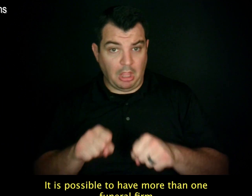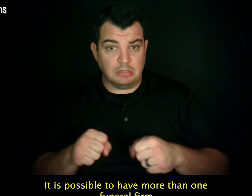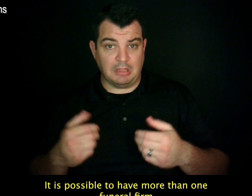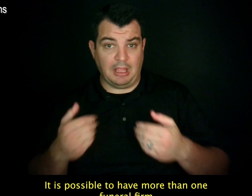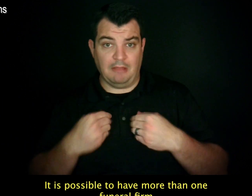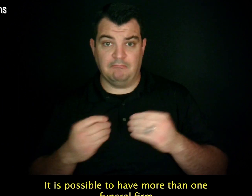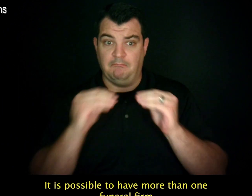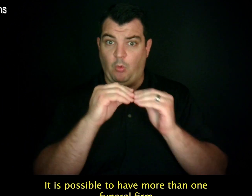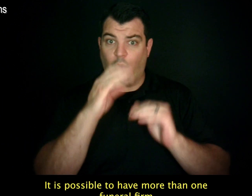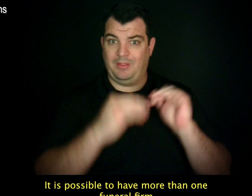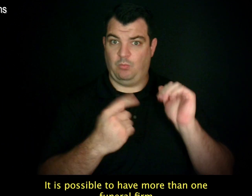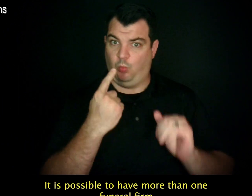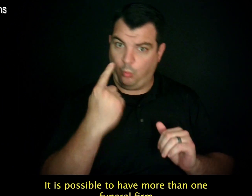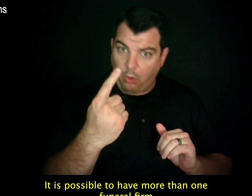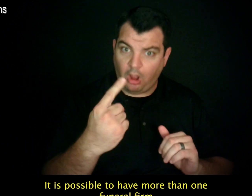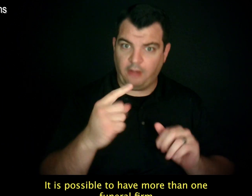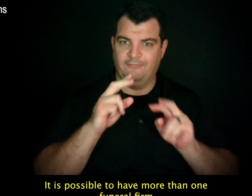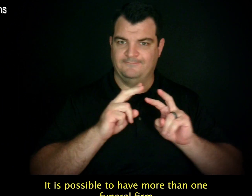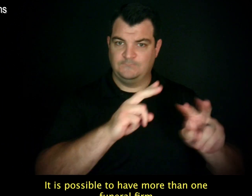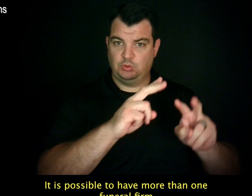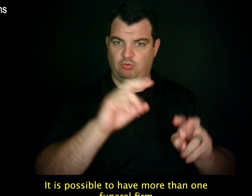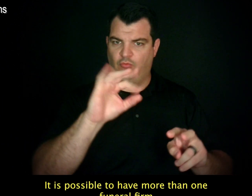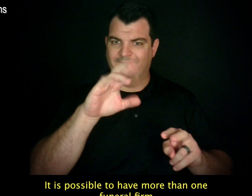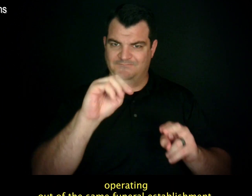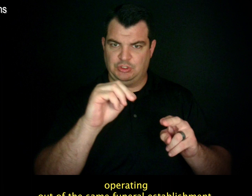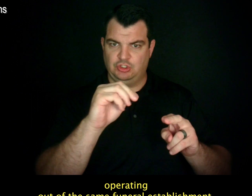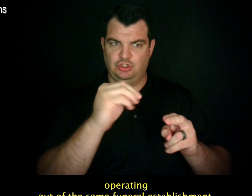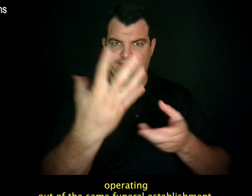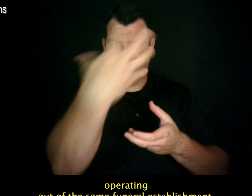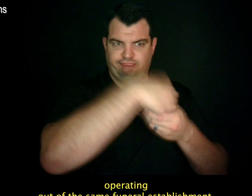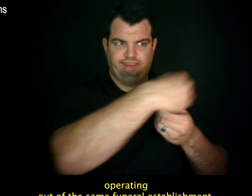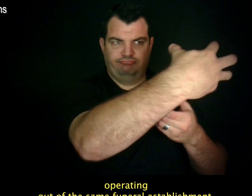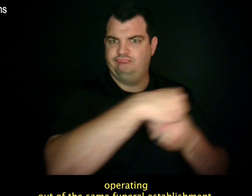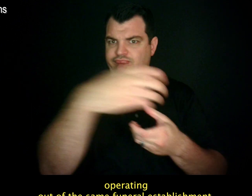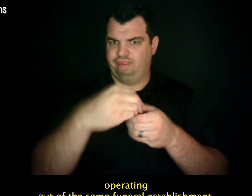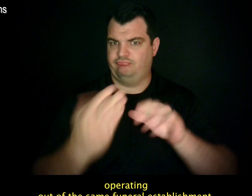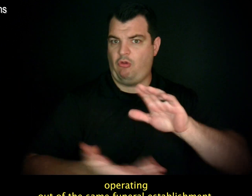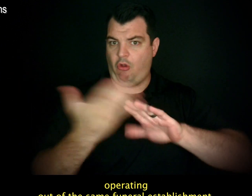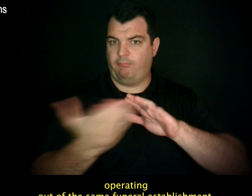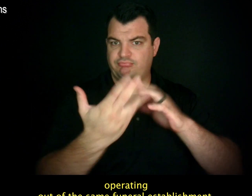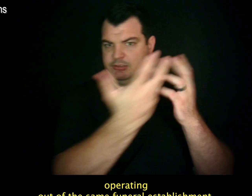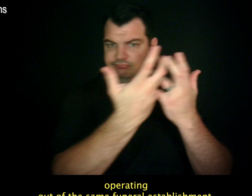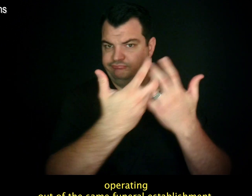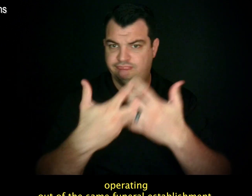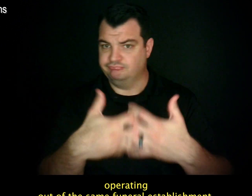It is possible to have more than one funeral firm operating out of the same funeral establishment.